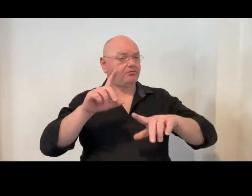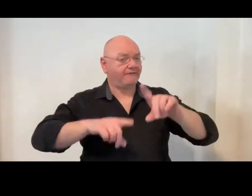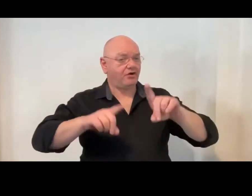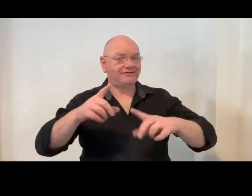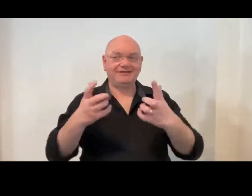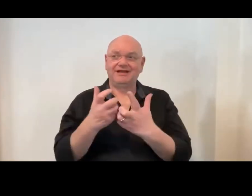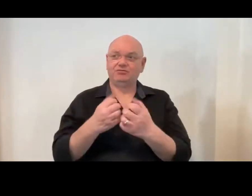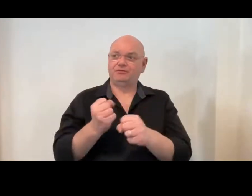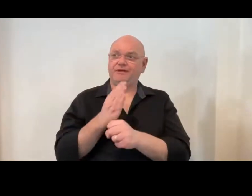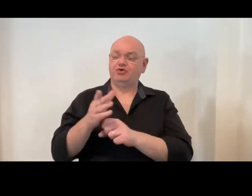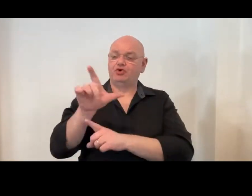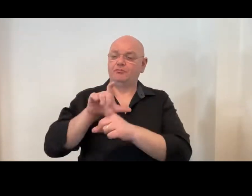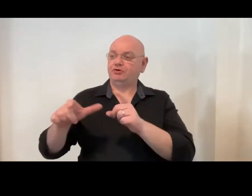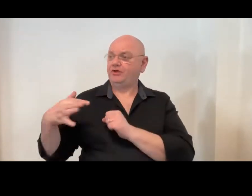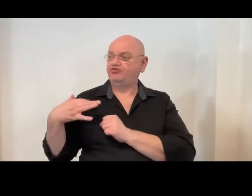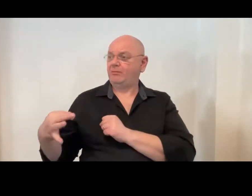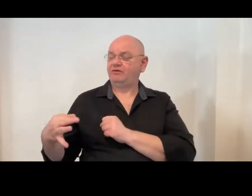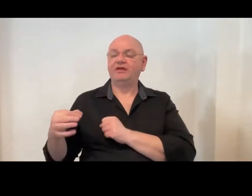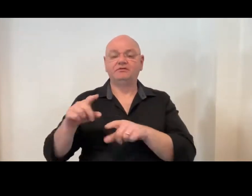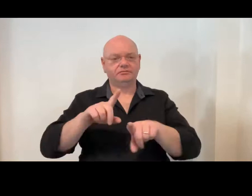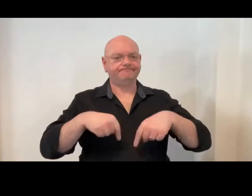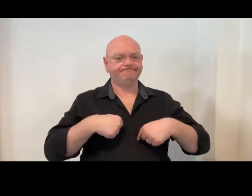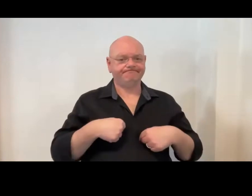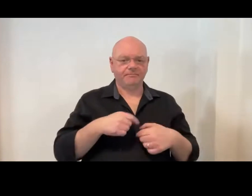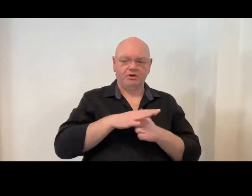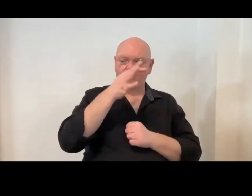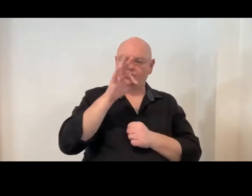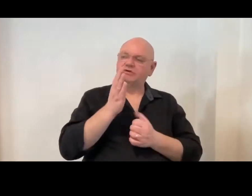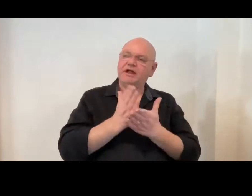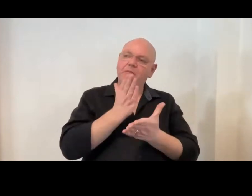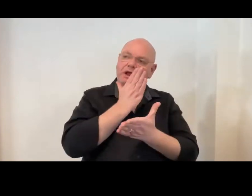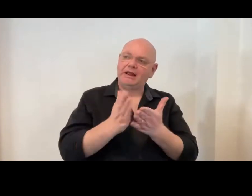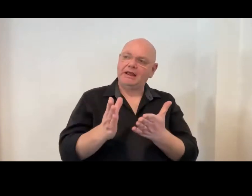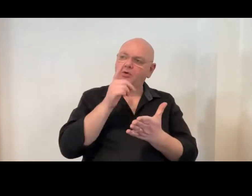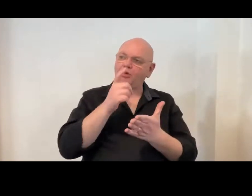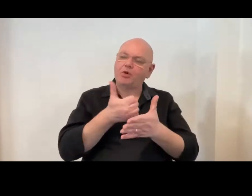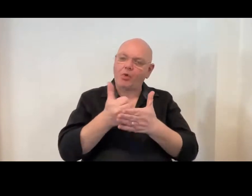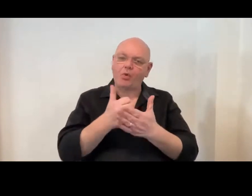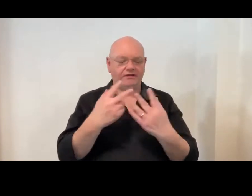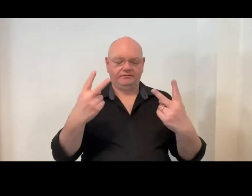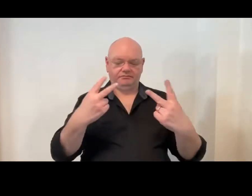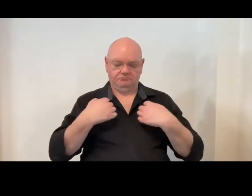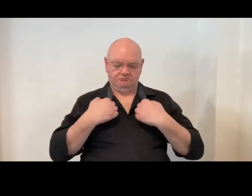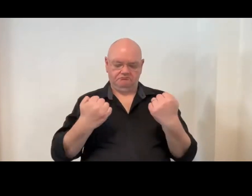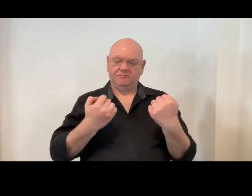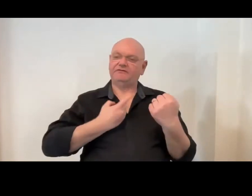Welcome back everybody. Just to reassure you, it's very busy behind-the-scenes organising your questions and your comments.